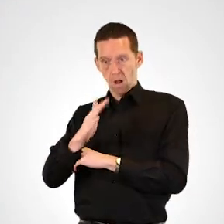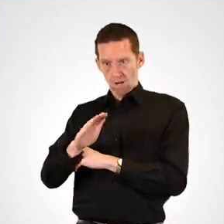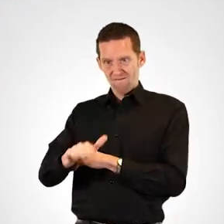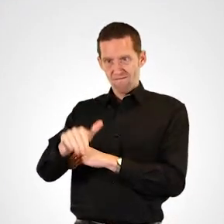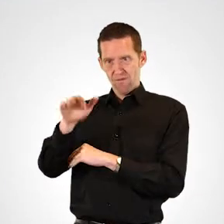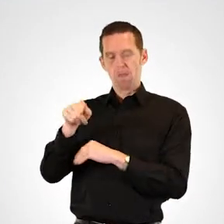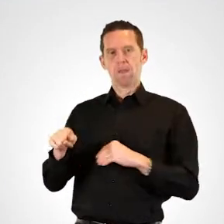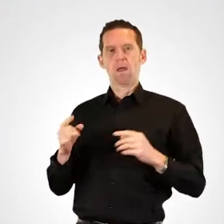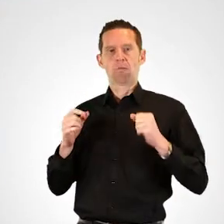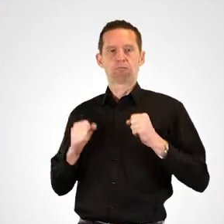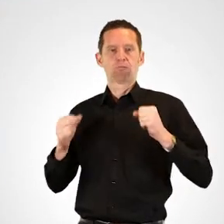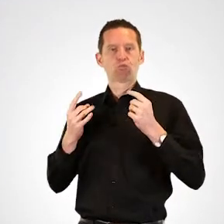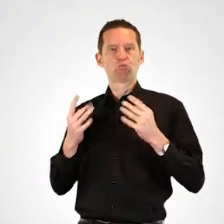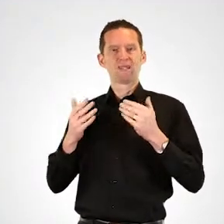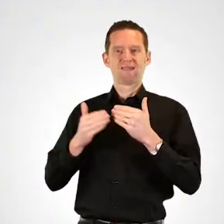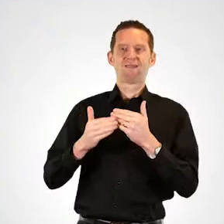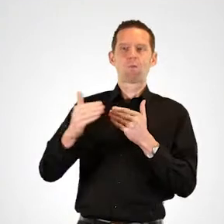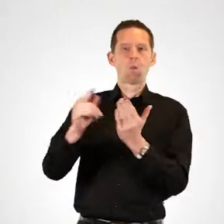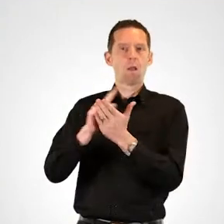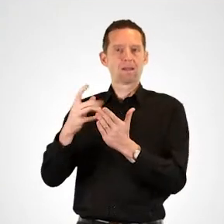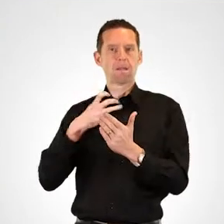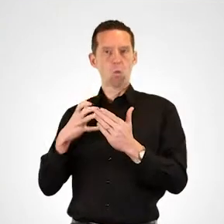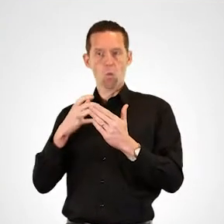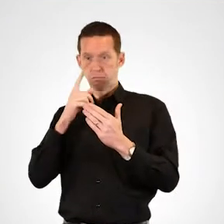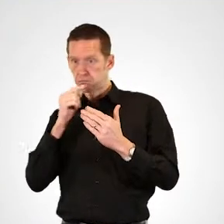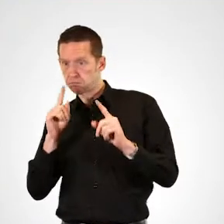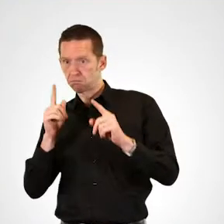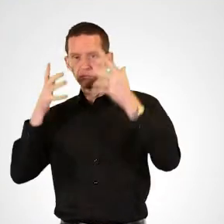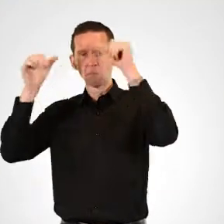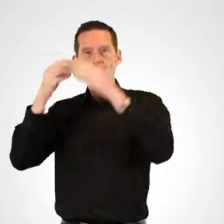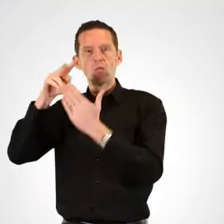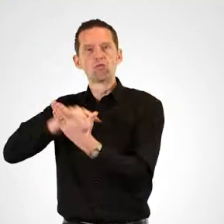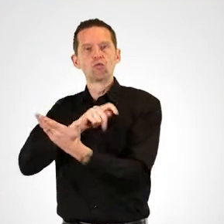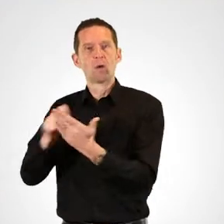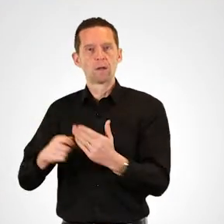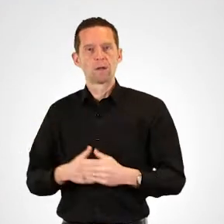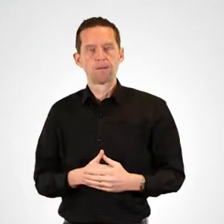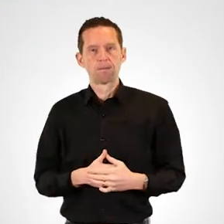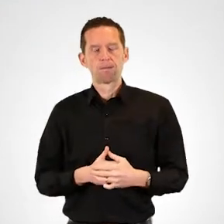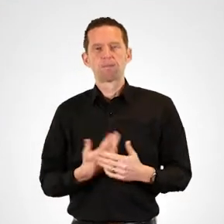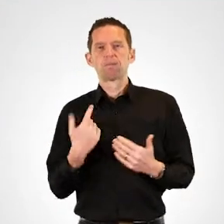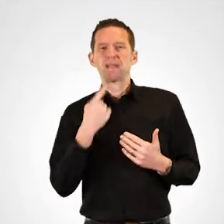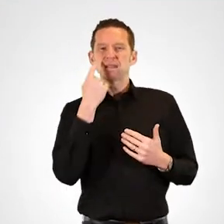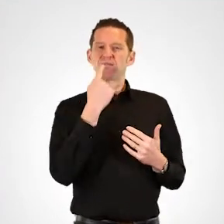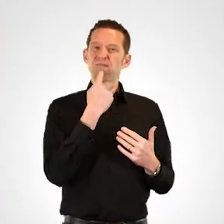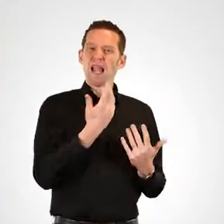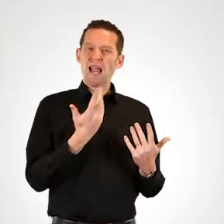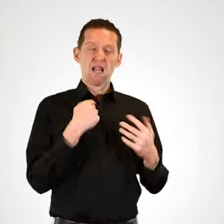and sets children up for later reading and writing success. And we would suggest the evidence base is really strong,